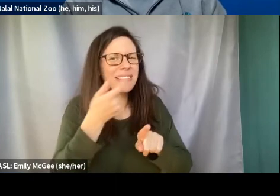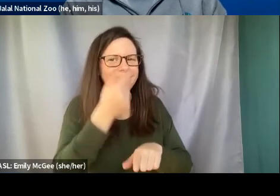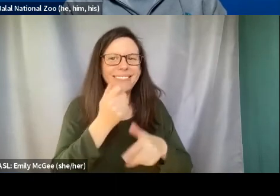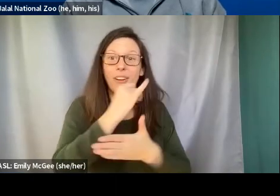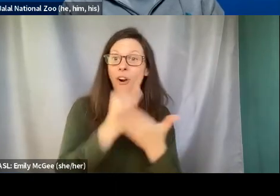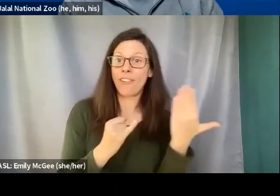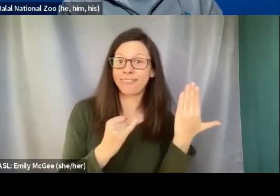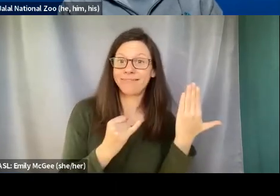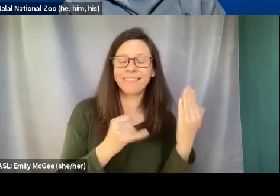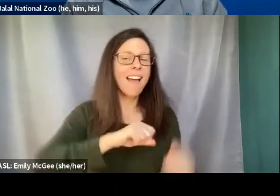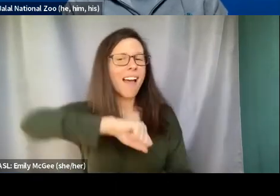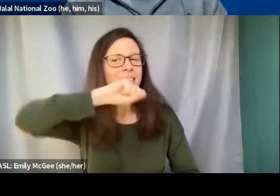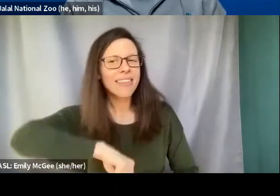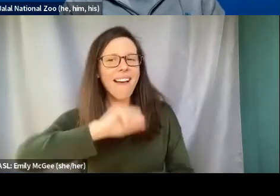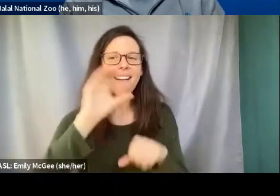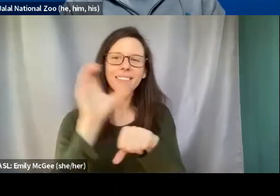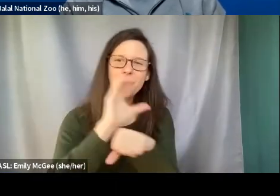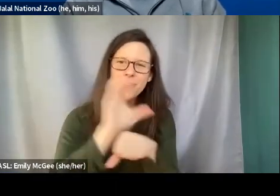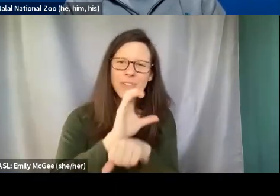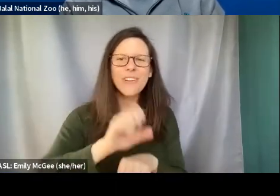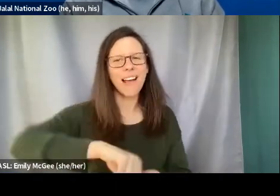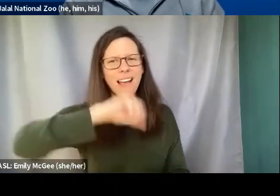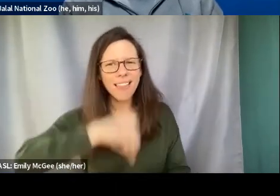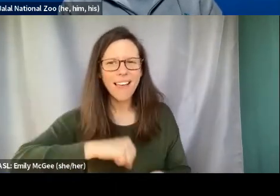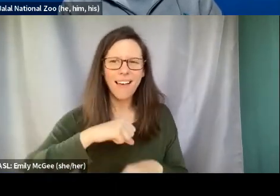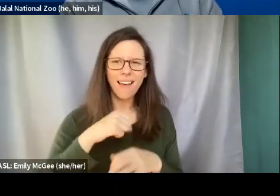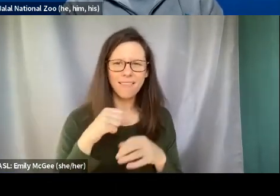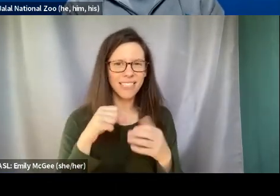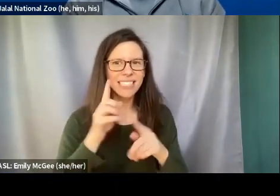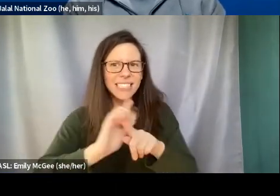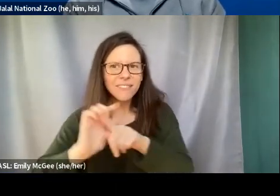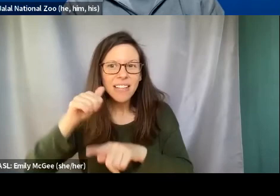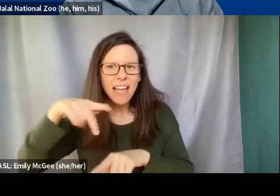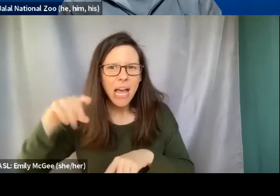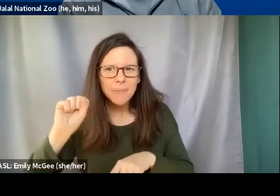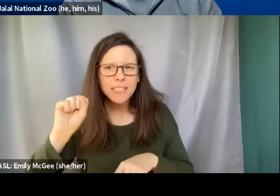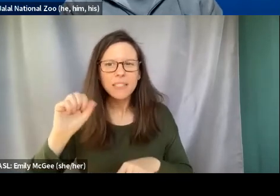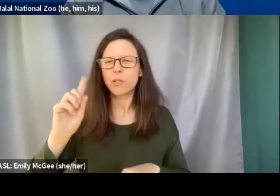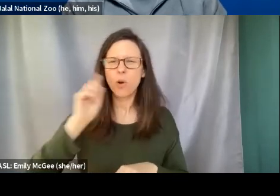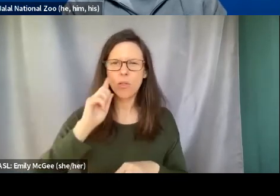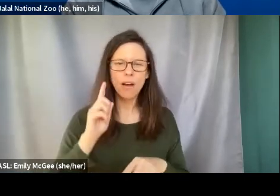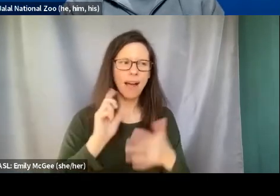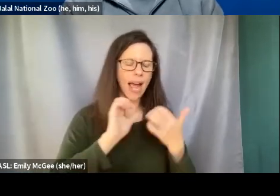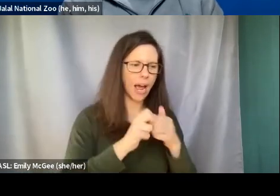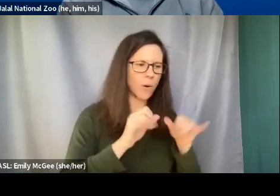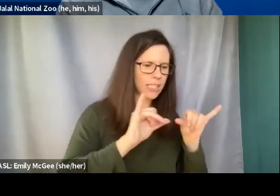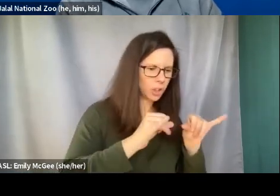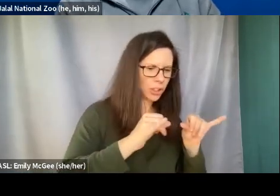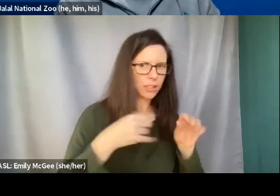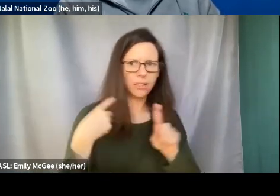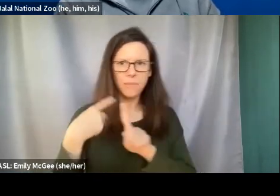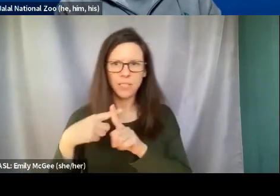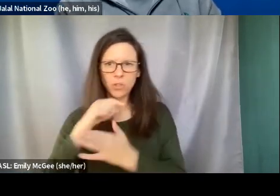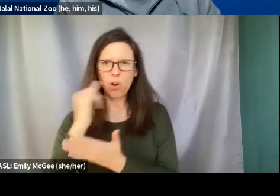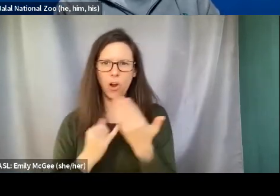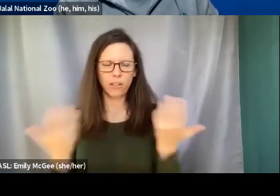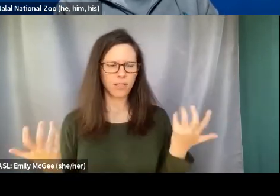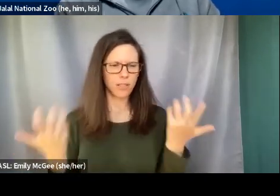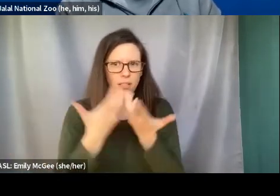computers and applications and I try to combine both uh by studying uh computer animation.